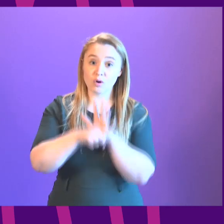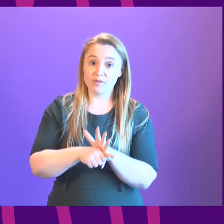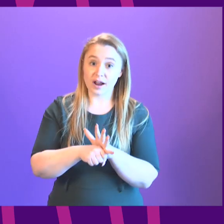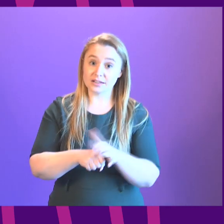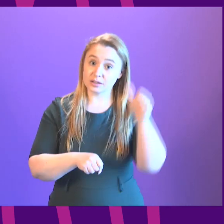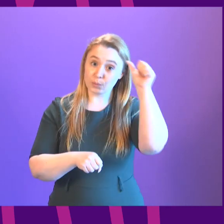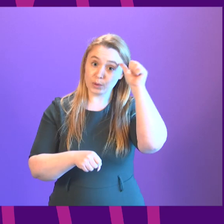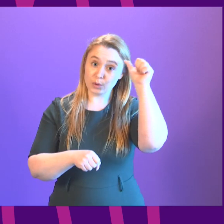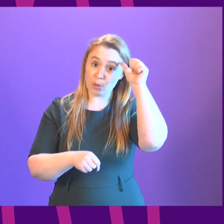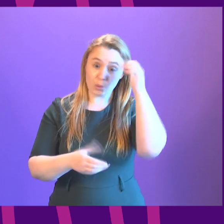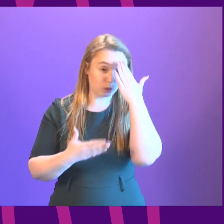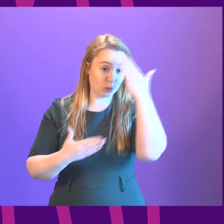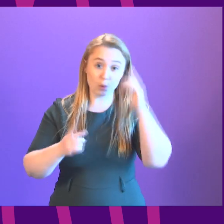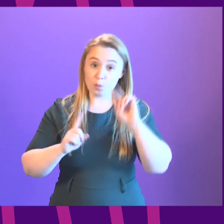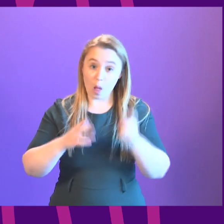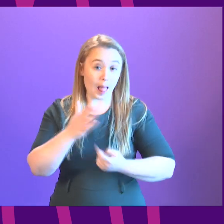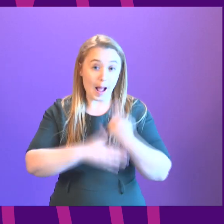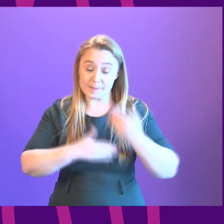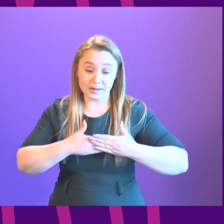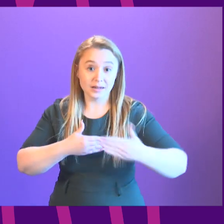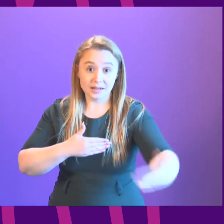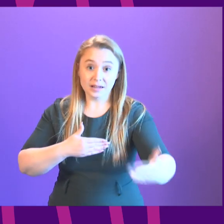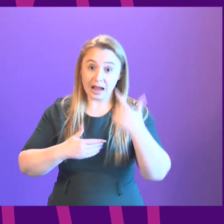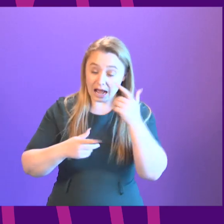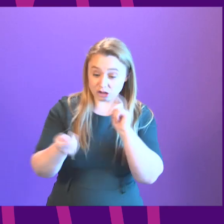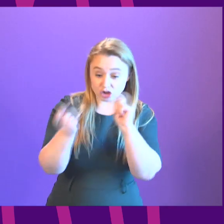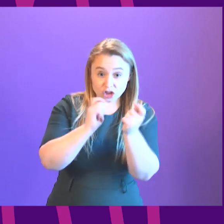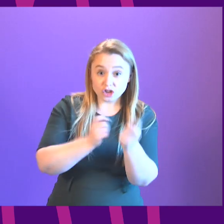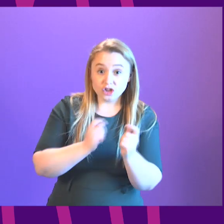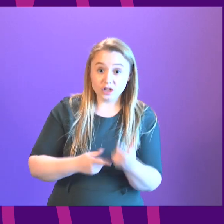be unpredictable, but only in the past few days have we discovered how unpredictable